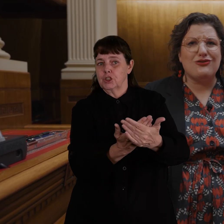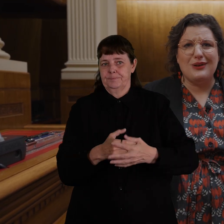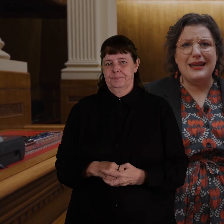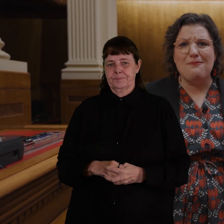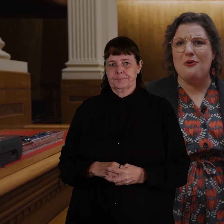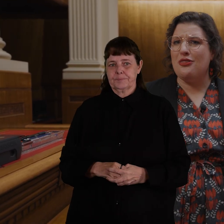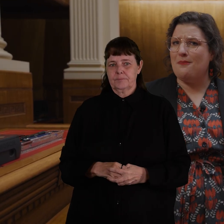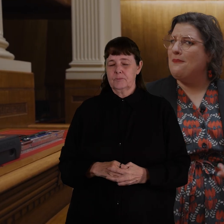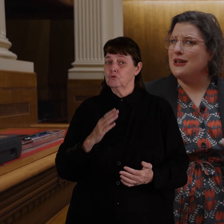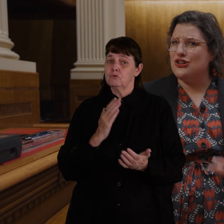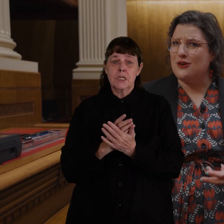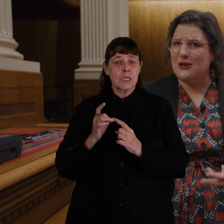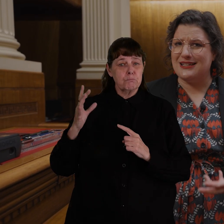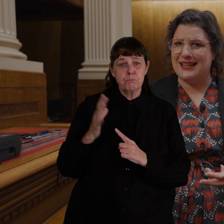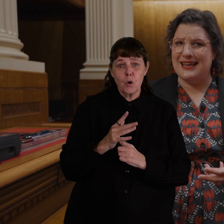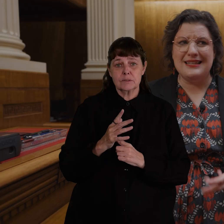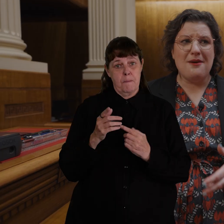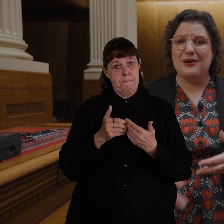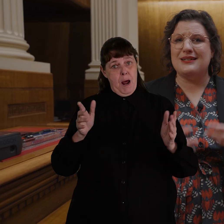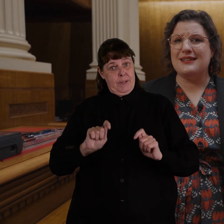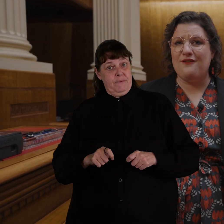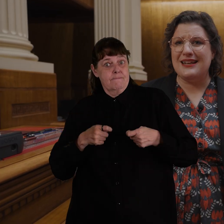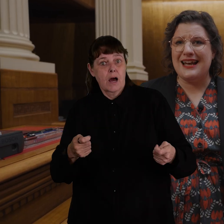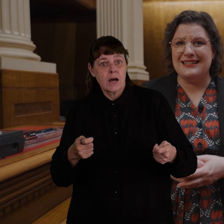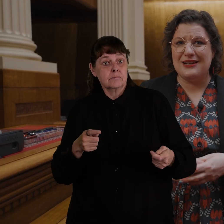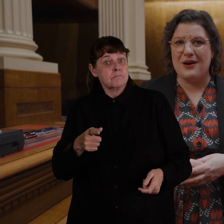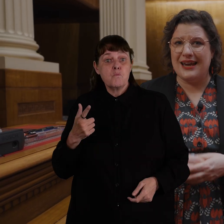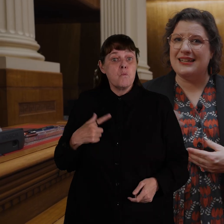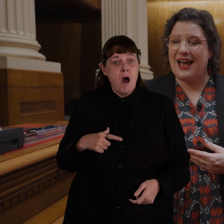It's really important the public contribute to these, because it's a fantastic way to